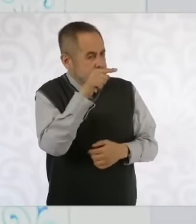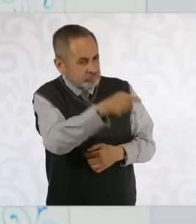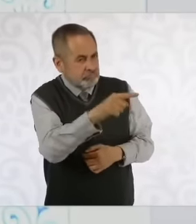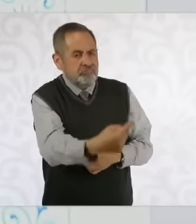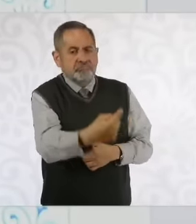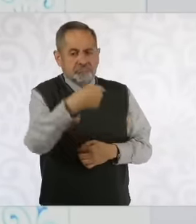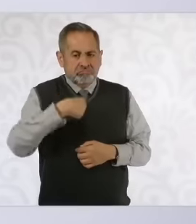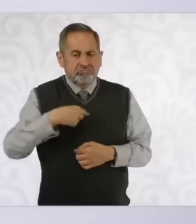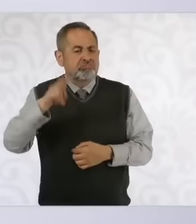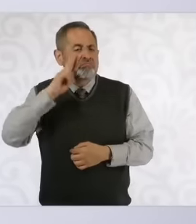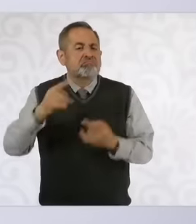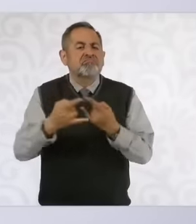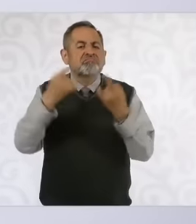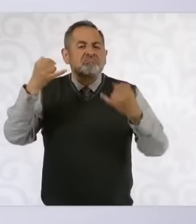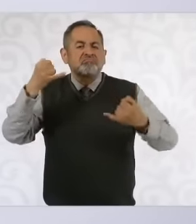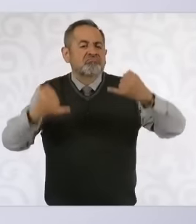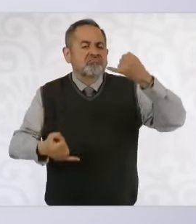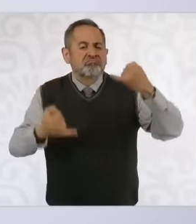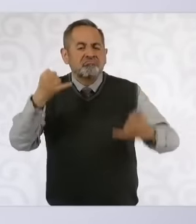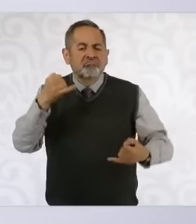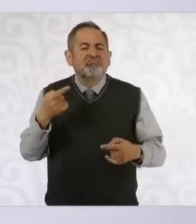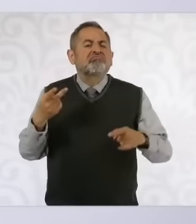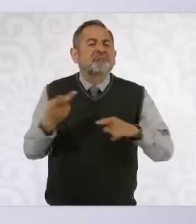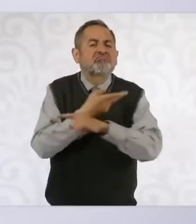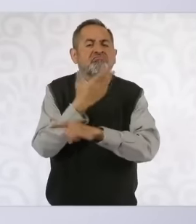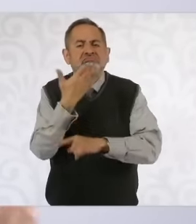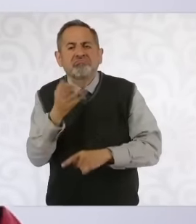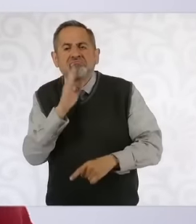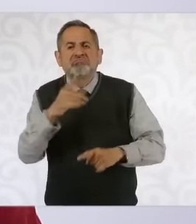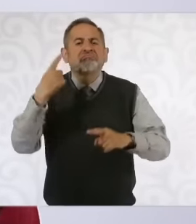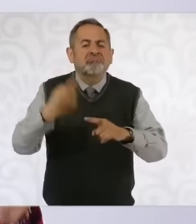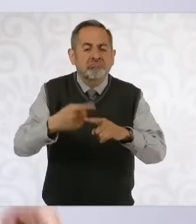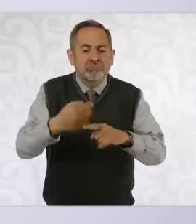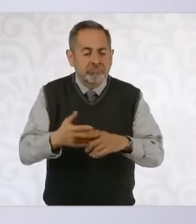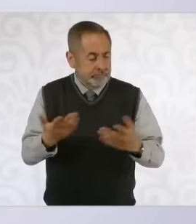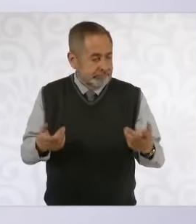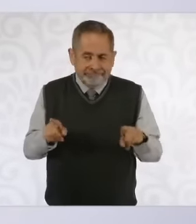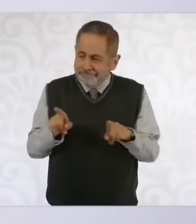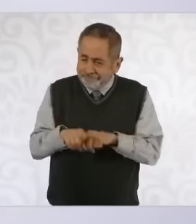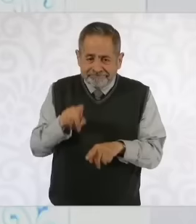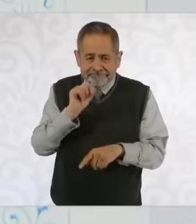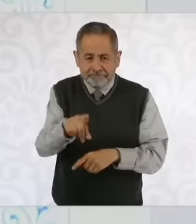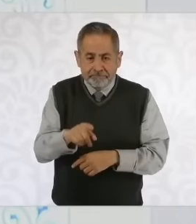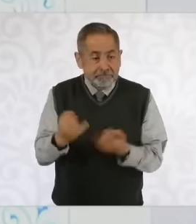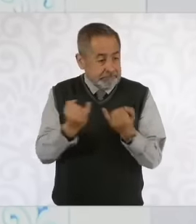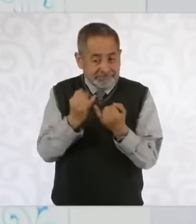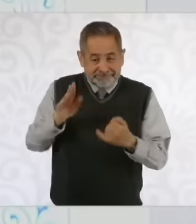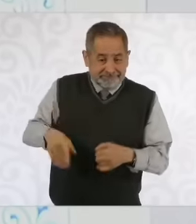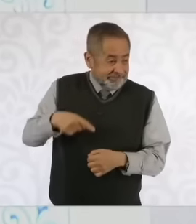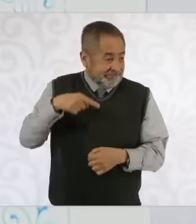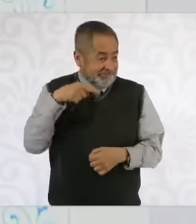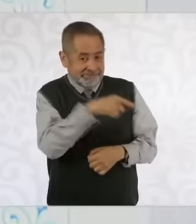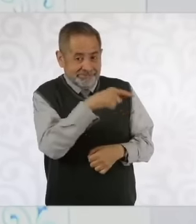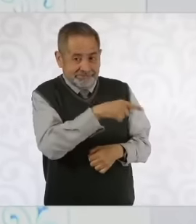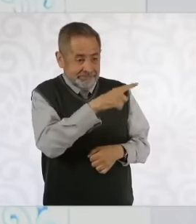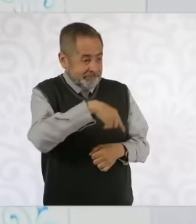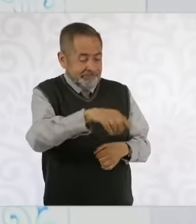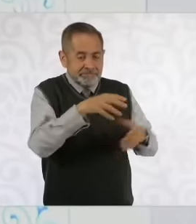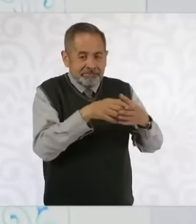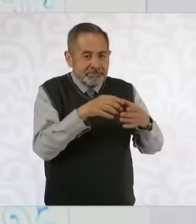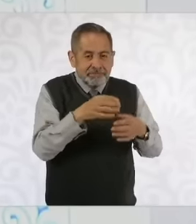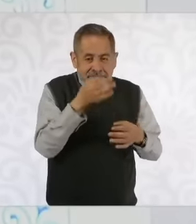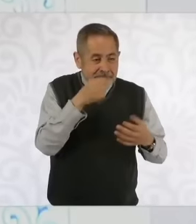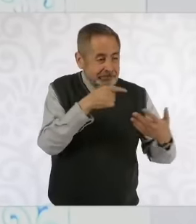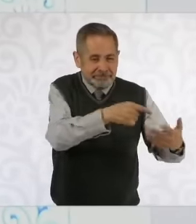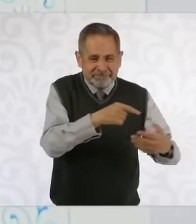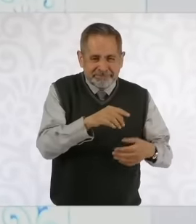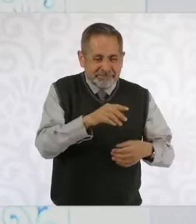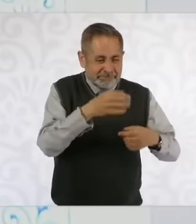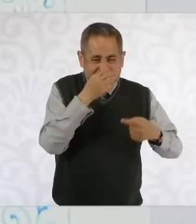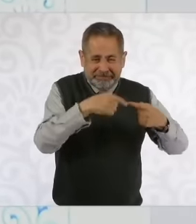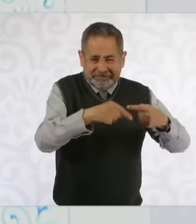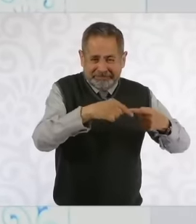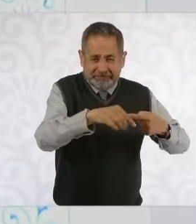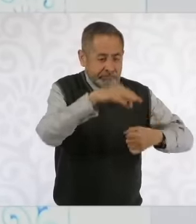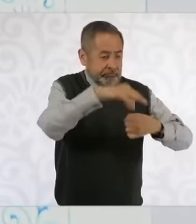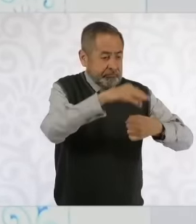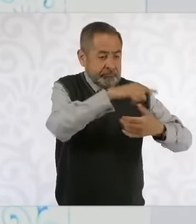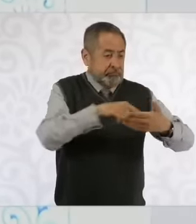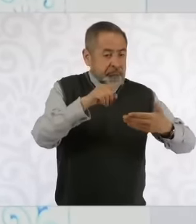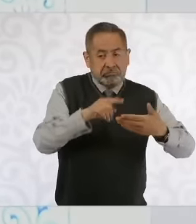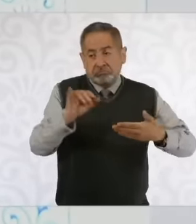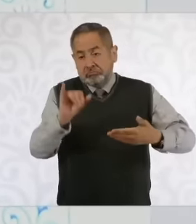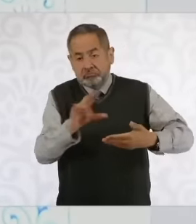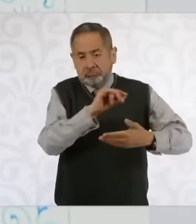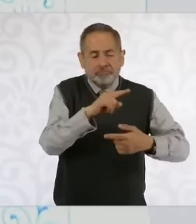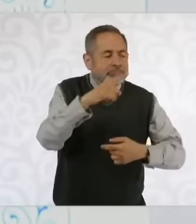judged by history. So these ministers who vote these days knowing